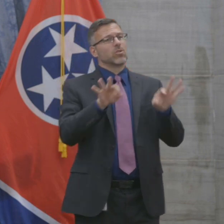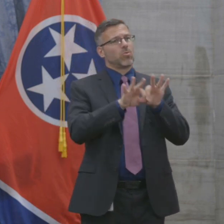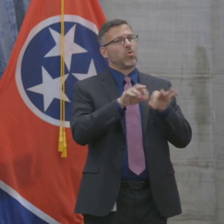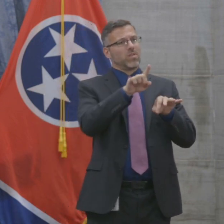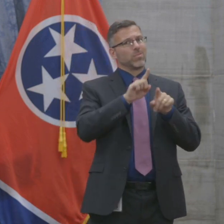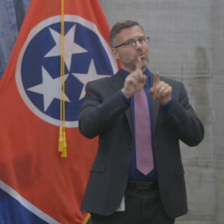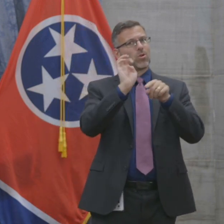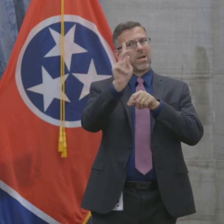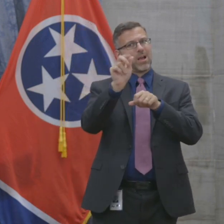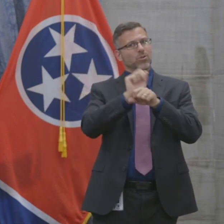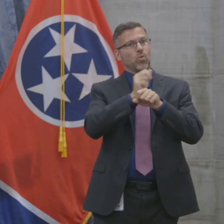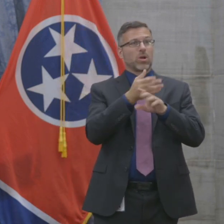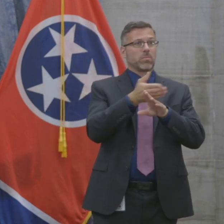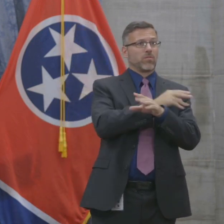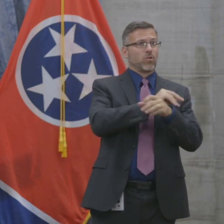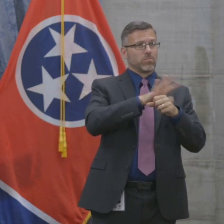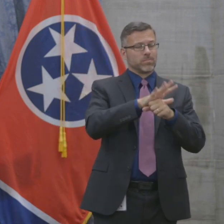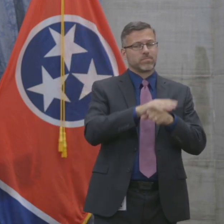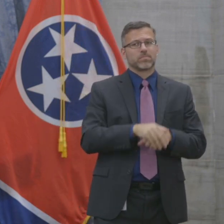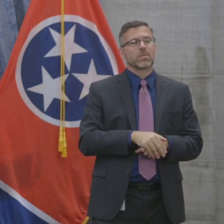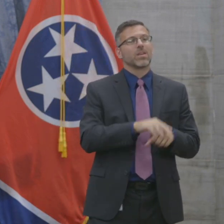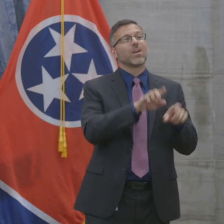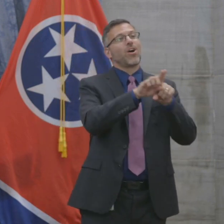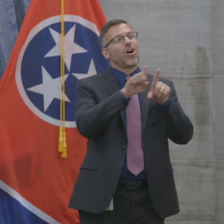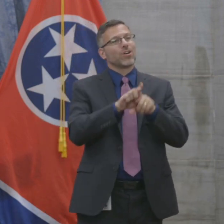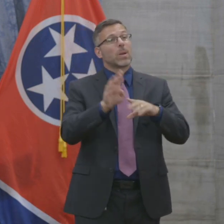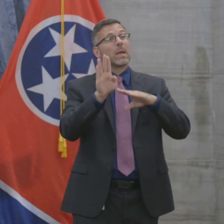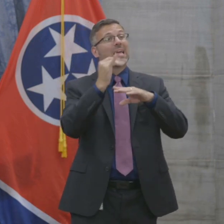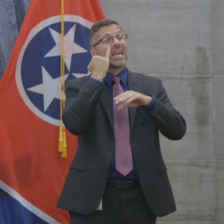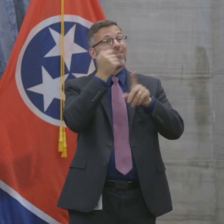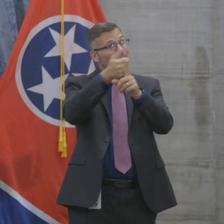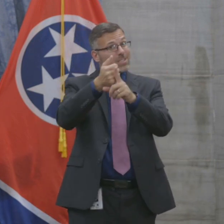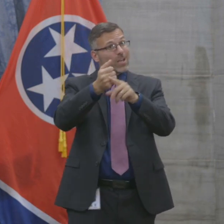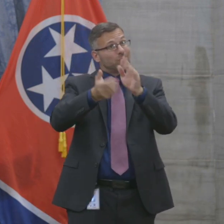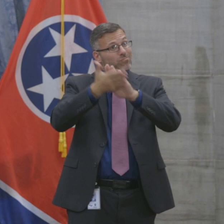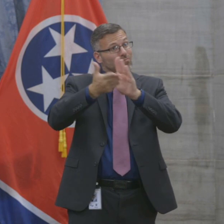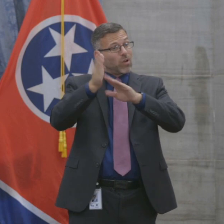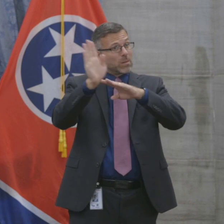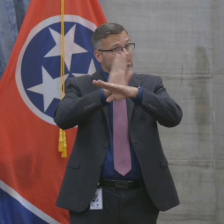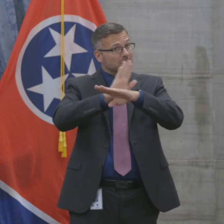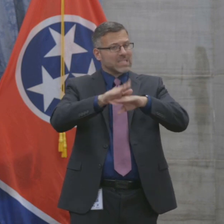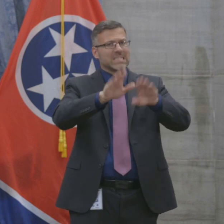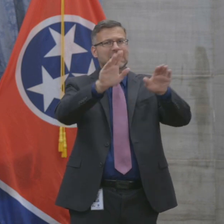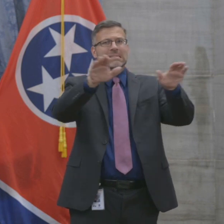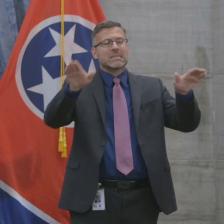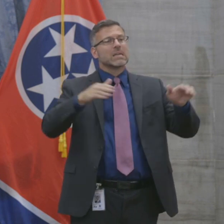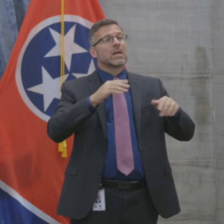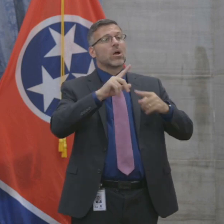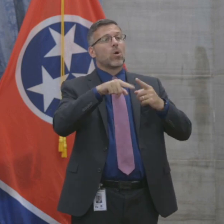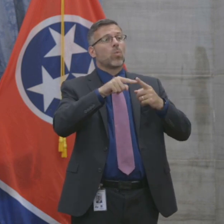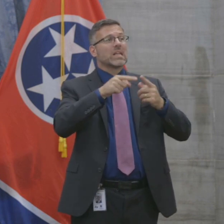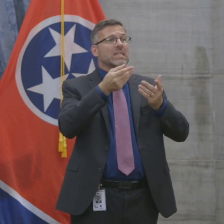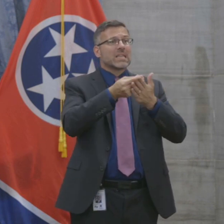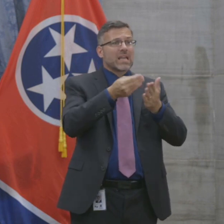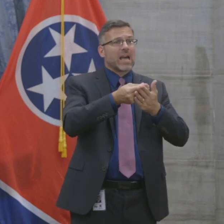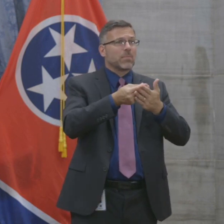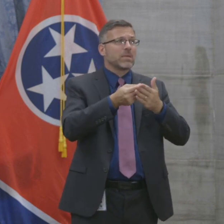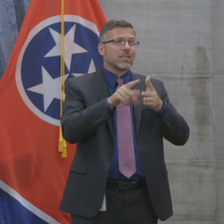continue to develop services for children zero to three inside the TEIS program. And I want to thank ow staff all across the